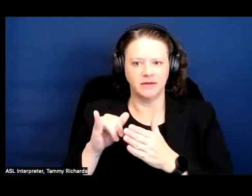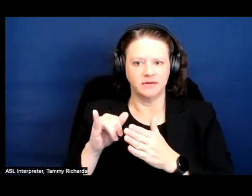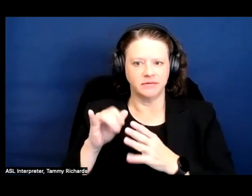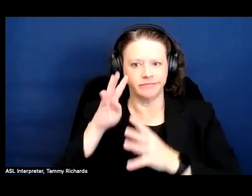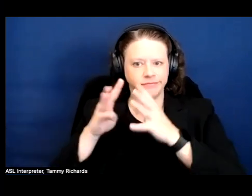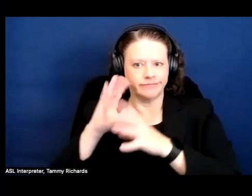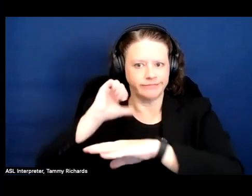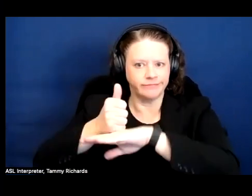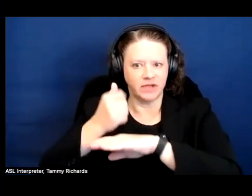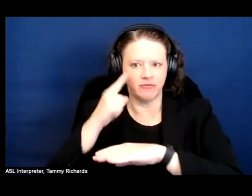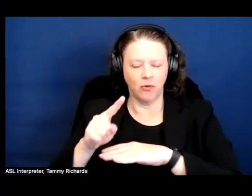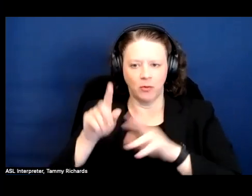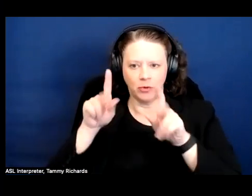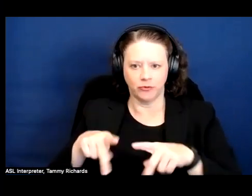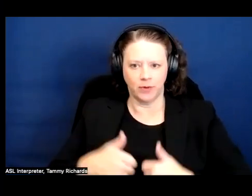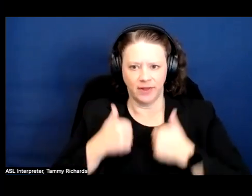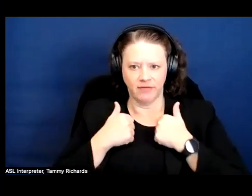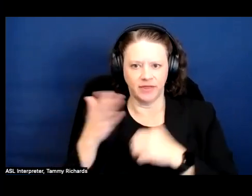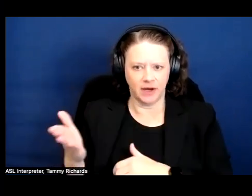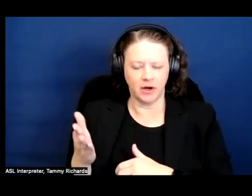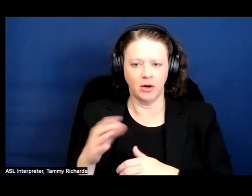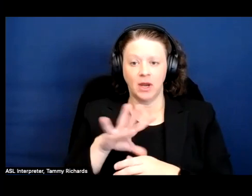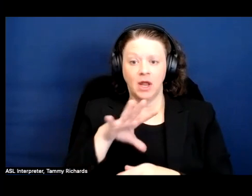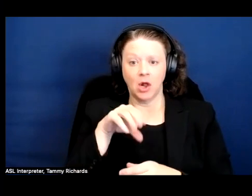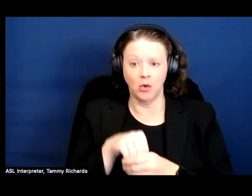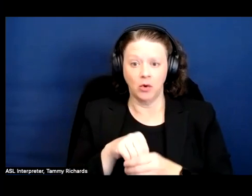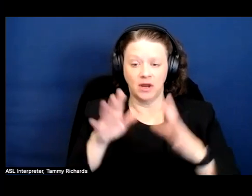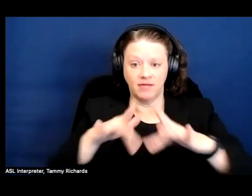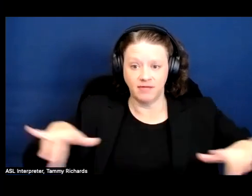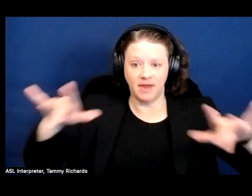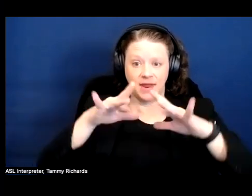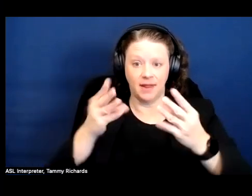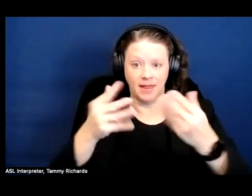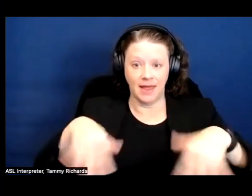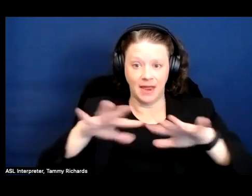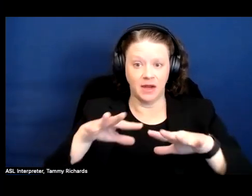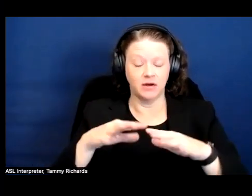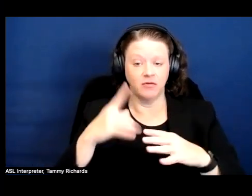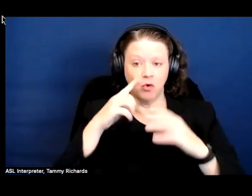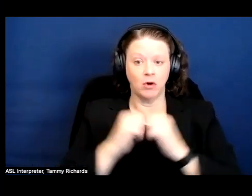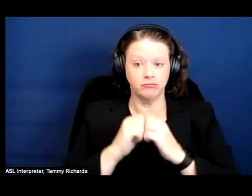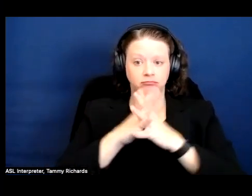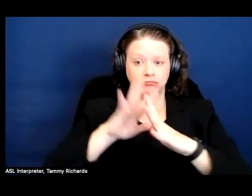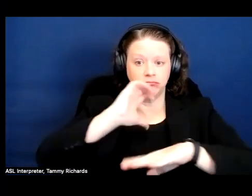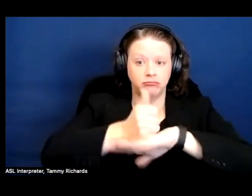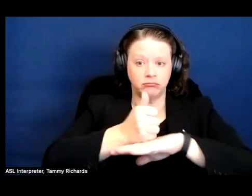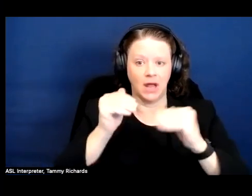Under California law, housing providers are permitted to have lease terms or addendums